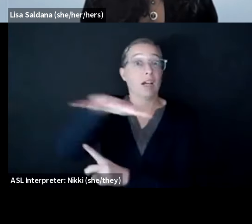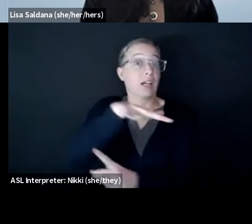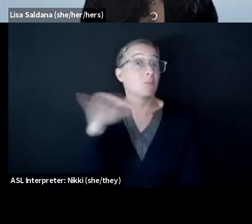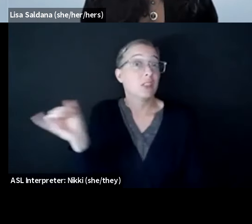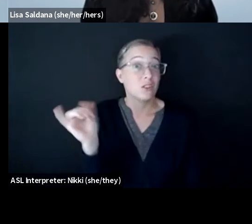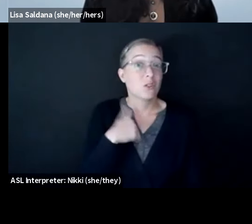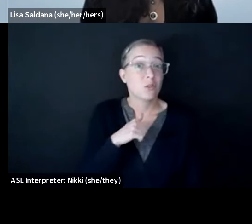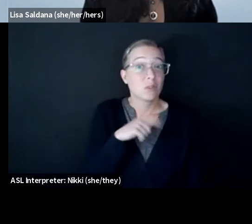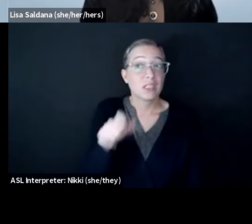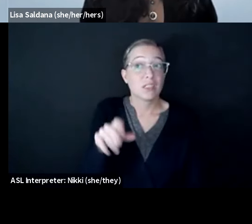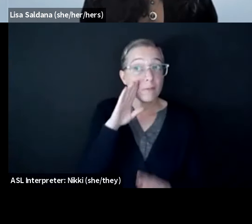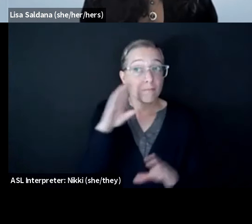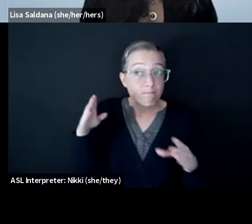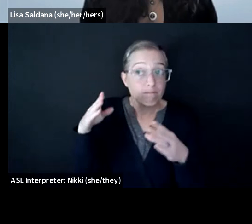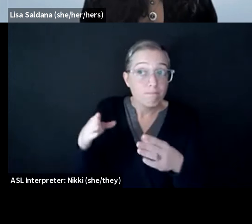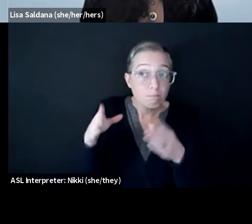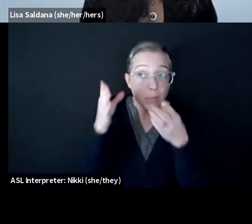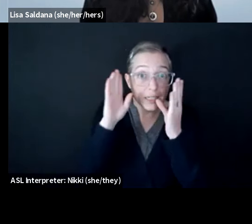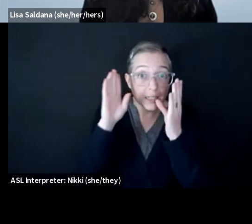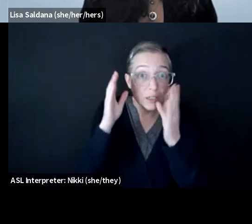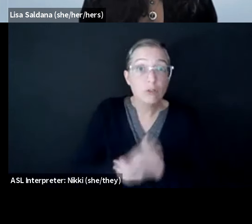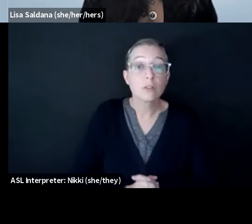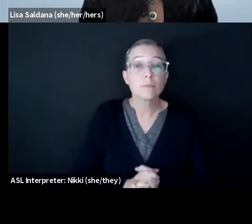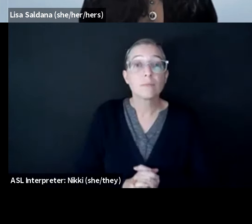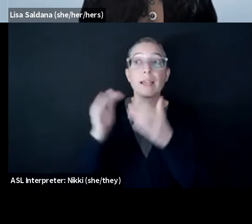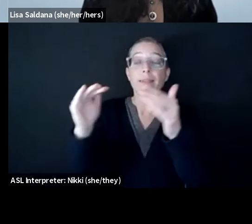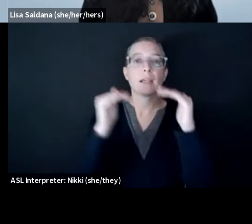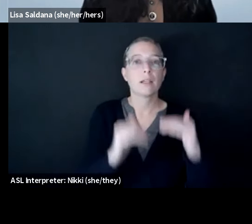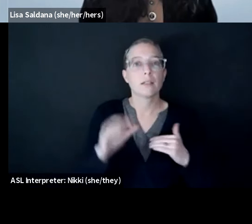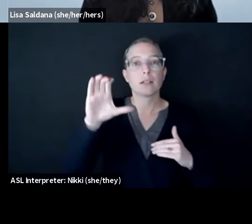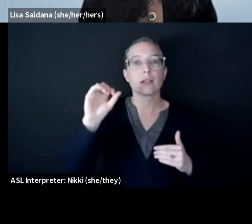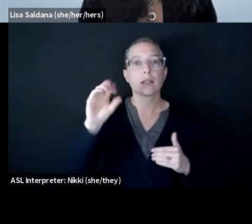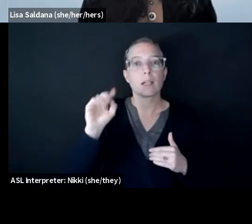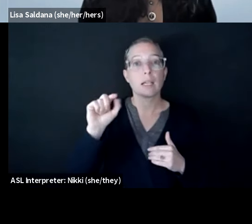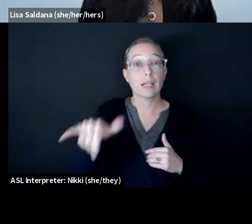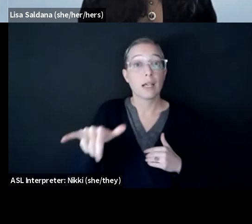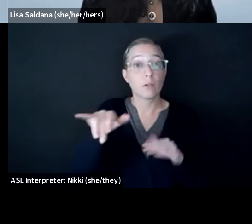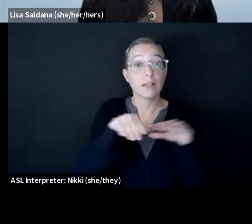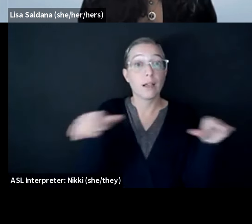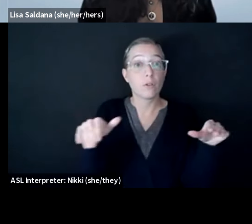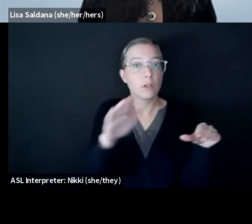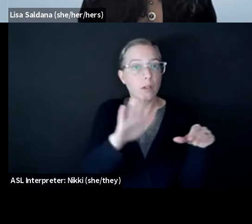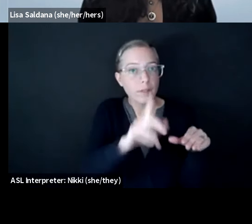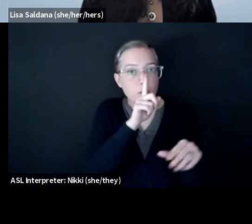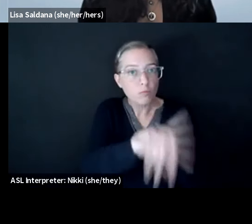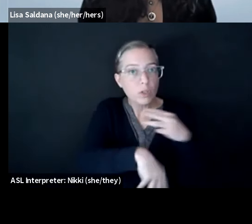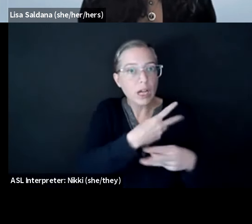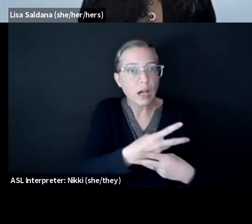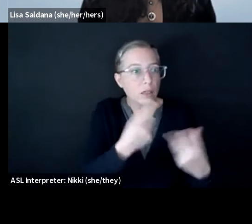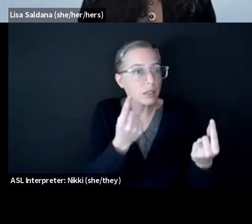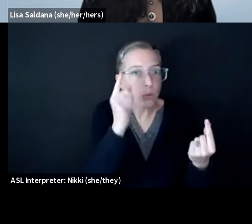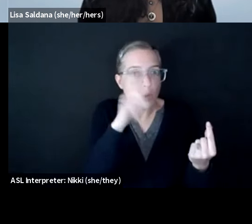Kris Krasnowski: So, and then at the county level to what is there, what is their reality and environment that they're trying to operate in So those are there, those.